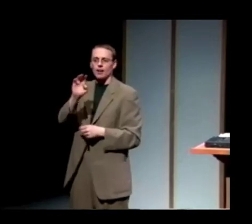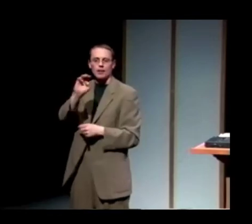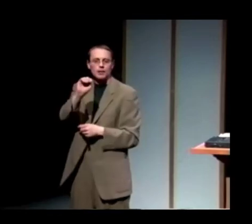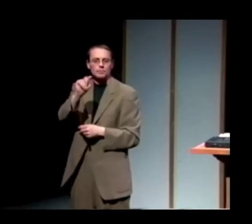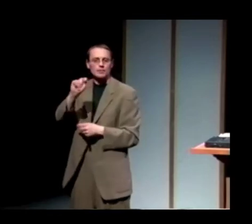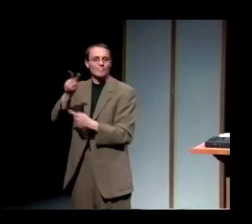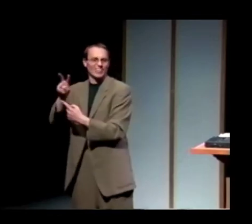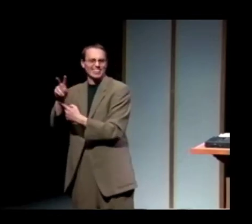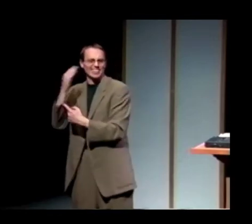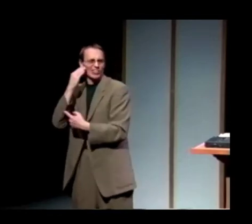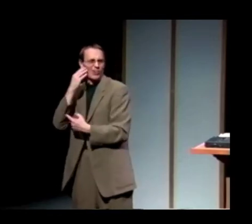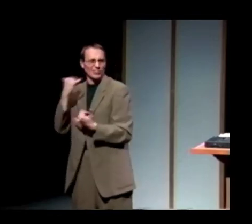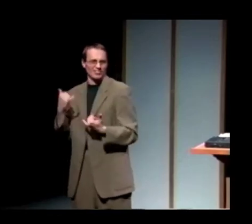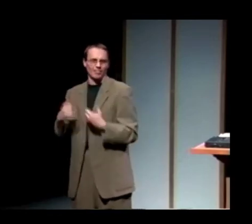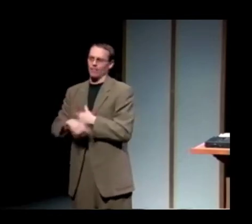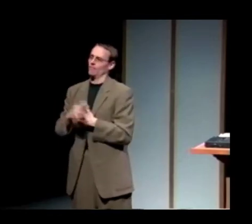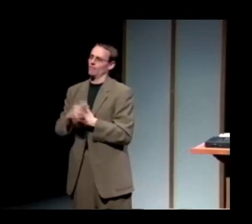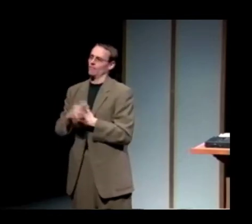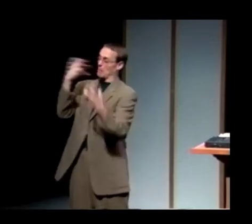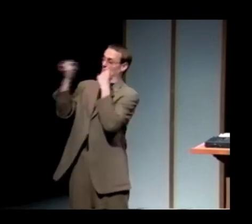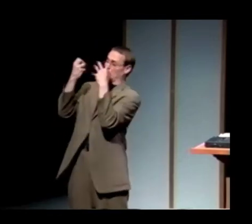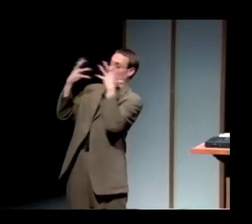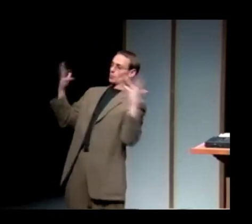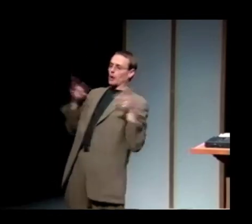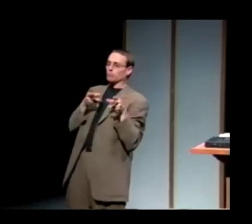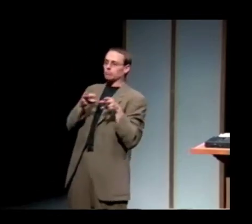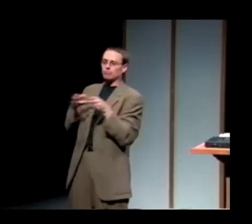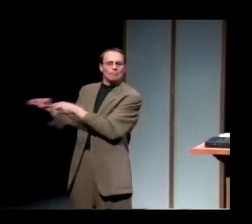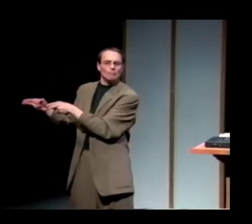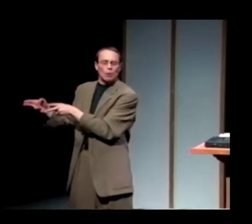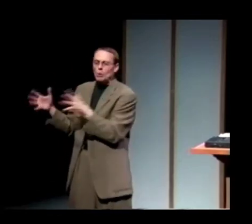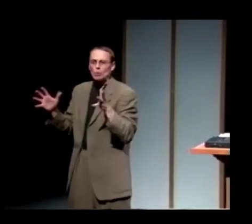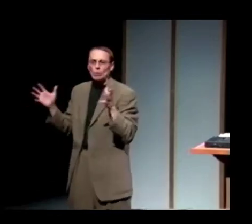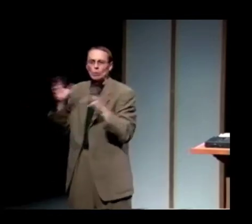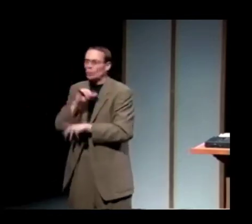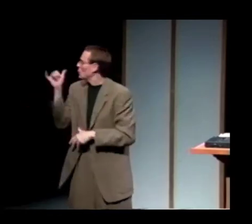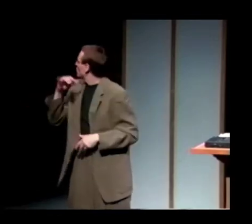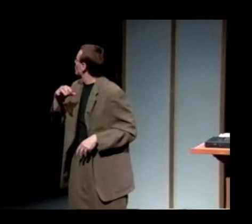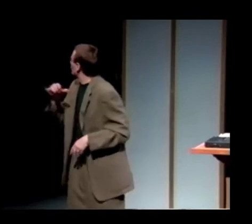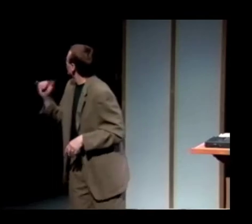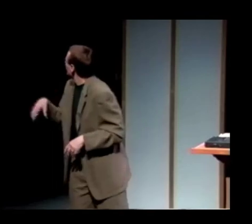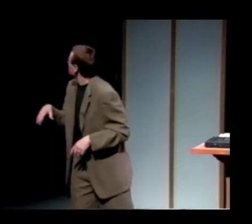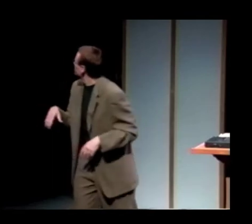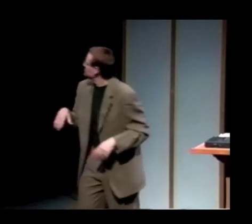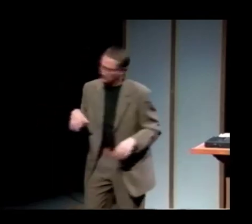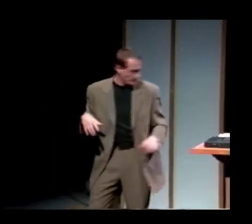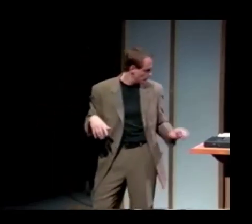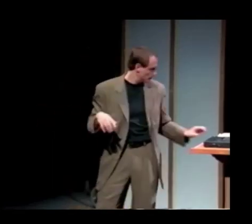OR IS IT A QUICK-- LIKE MTV, YOU KNOW? YOU GET BOMBARDED WITH ALL THESE EDITING-- ALL THESE DIFFERENT SHOTS,